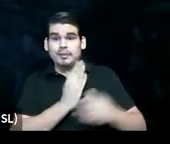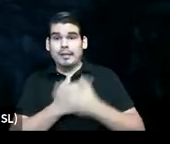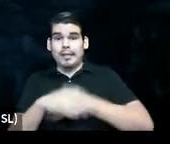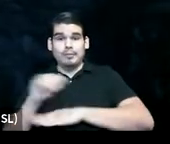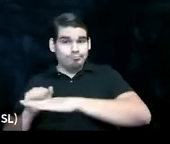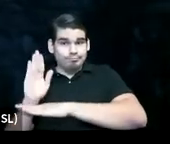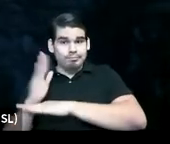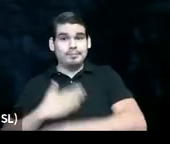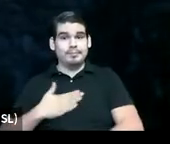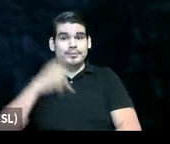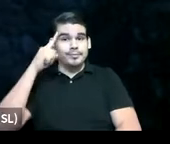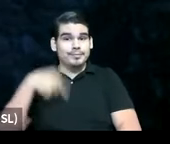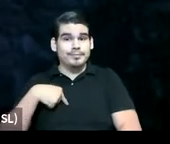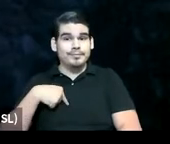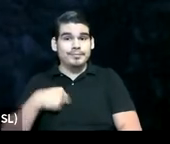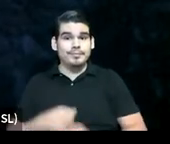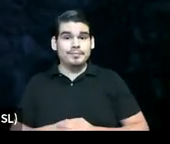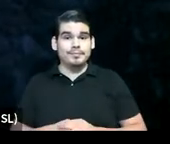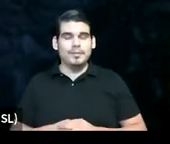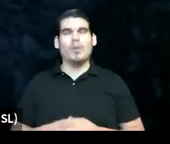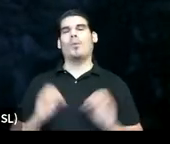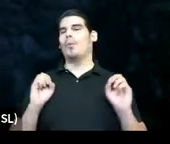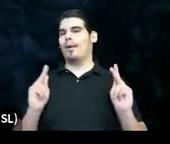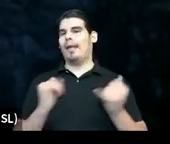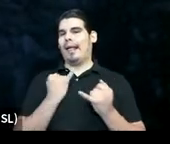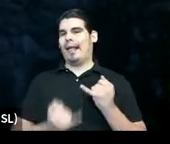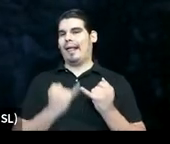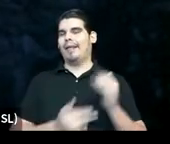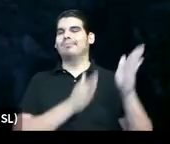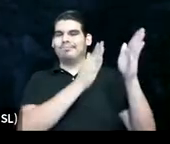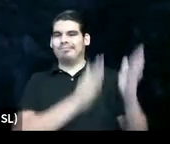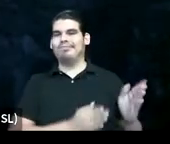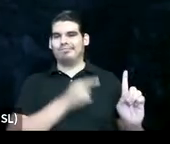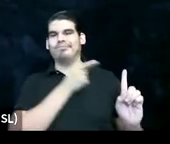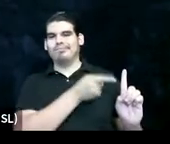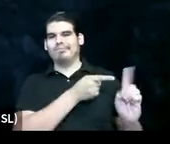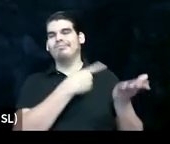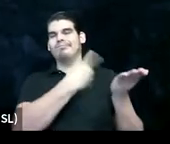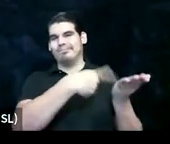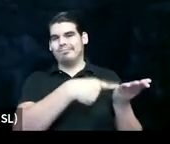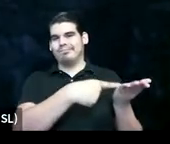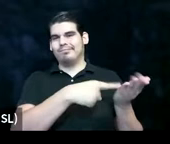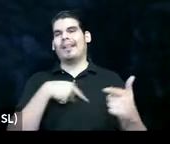Franly Rivera: Thank you. Um, I think it was Robert from Region eight I'm not sure but he did a great job.